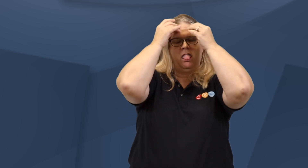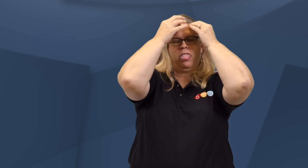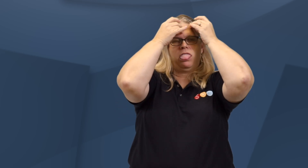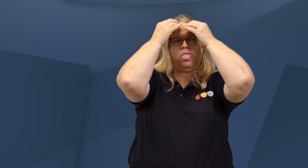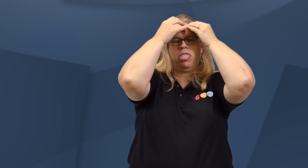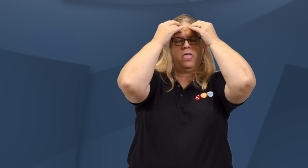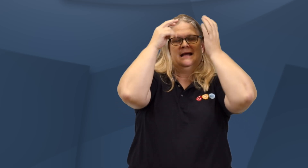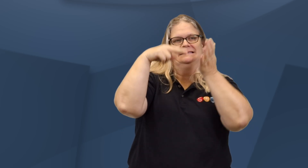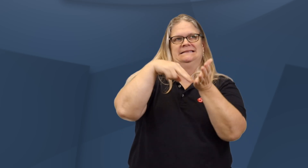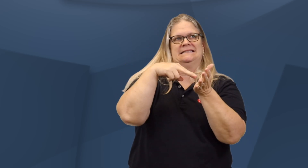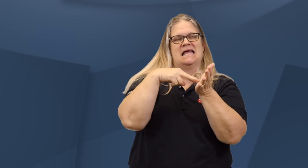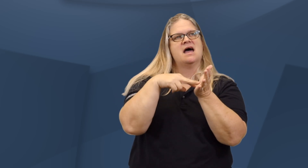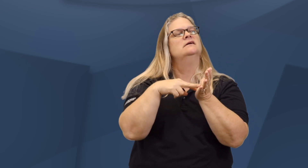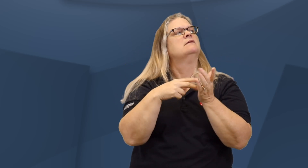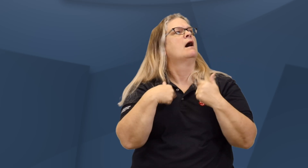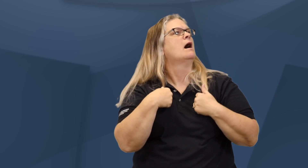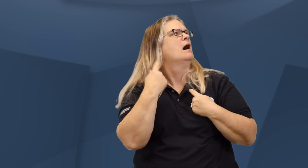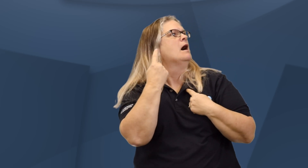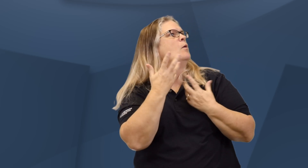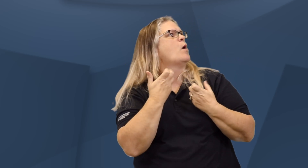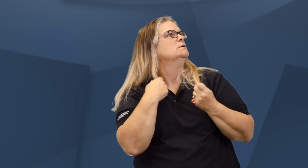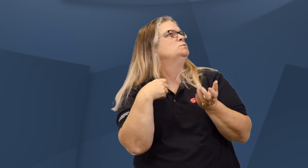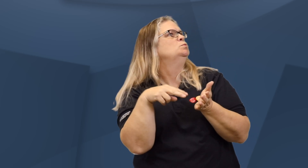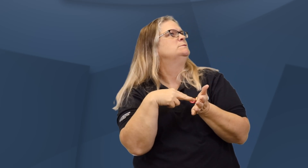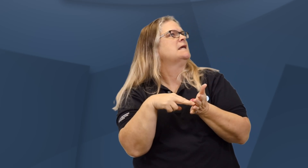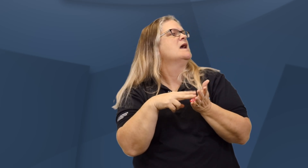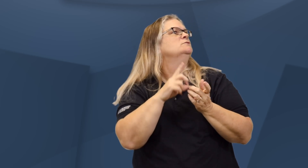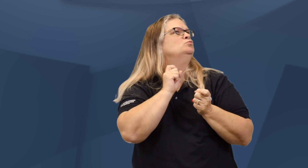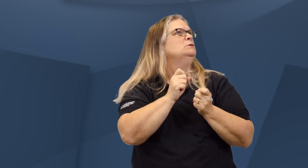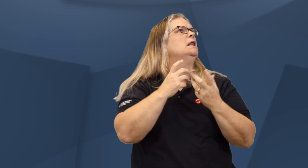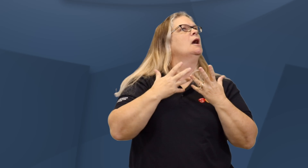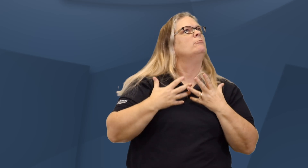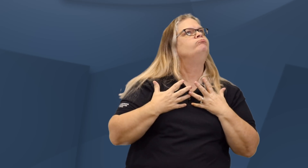So, the child begins thinking about dancing. Oh, I want to dance.